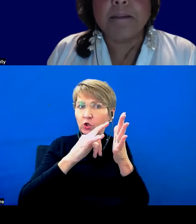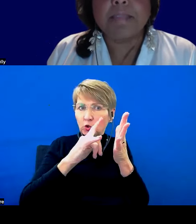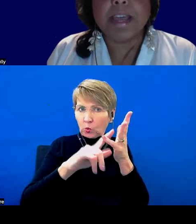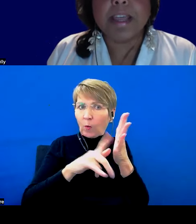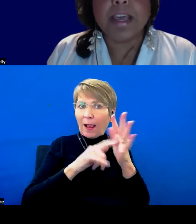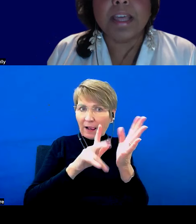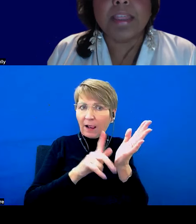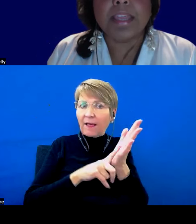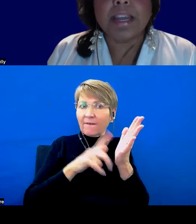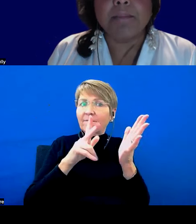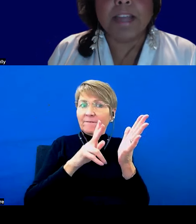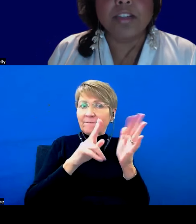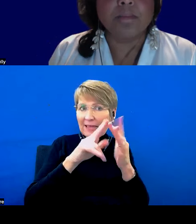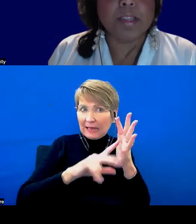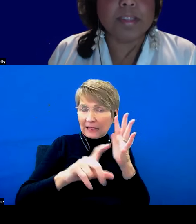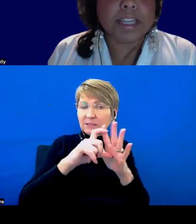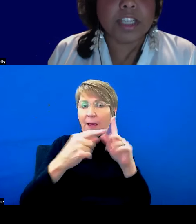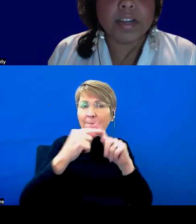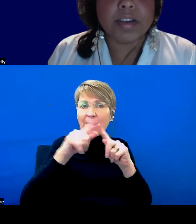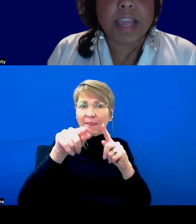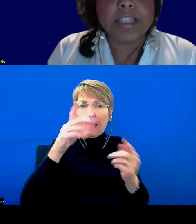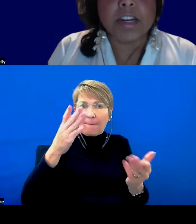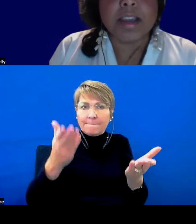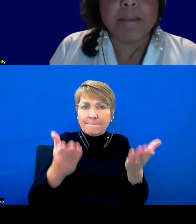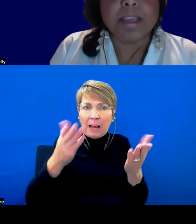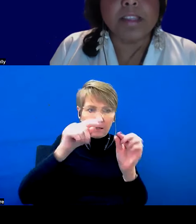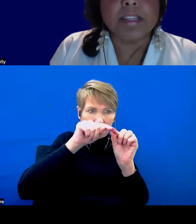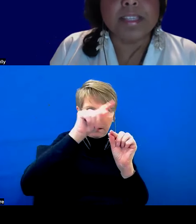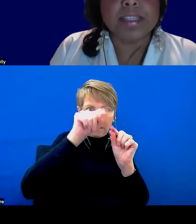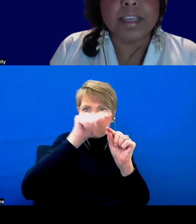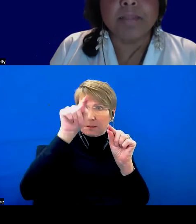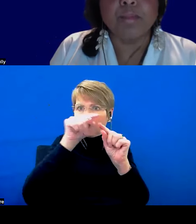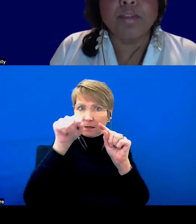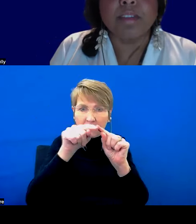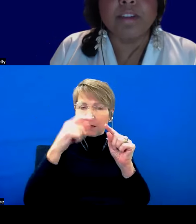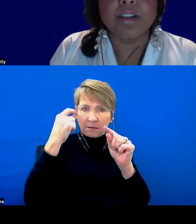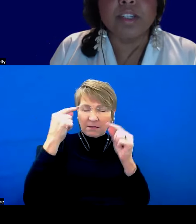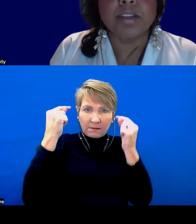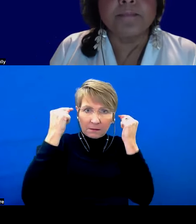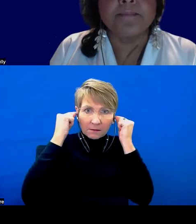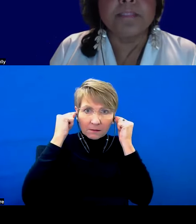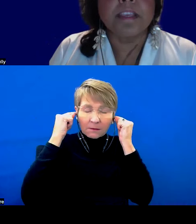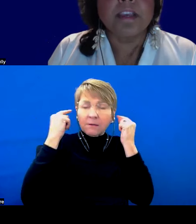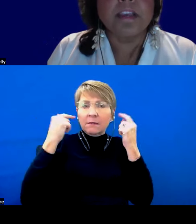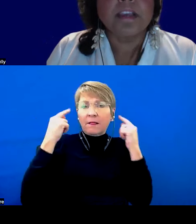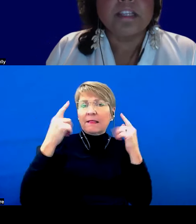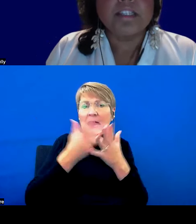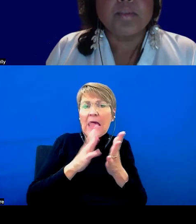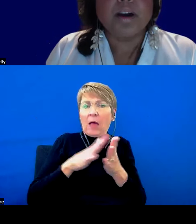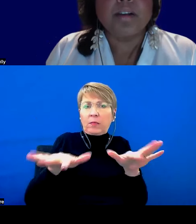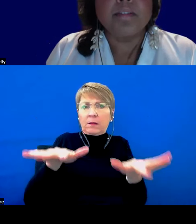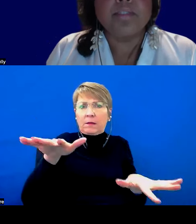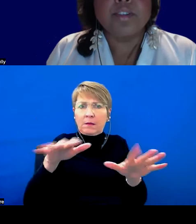that impact on both stationary and dynamic, so sitting and moving function. So while visual